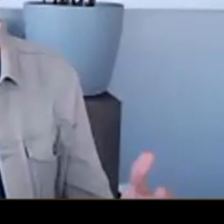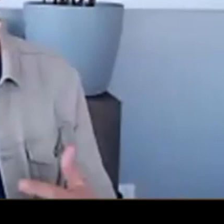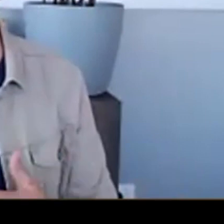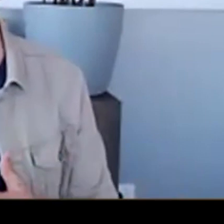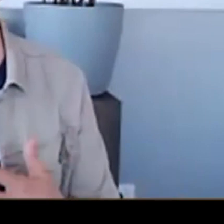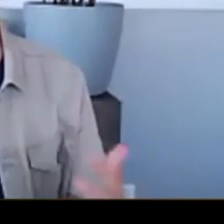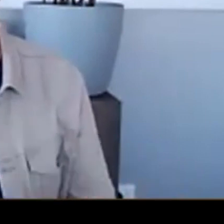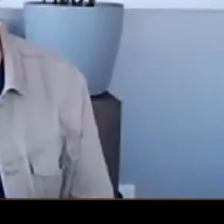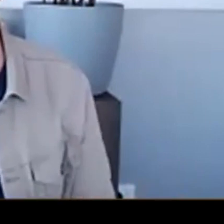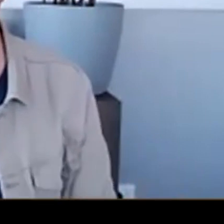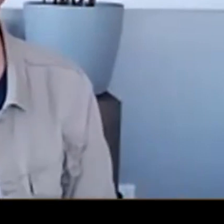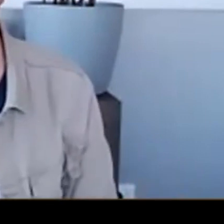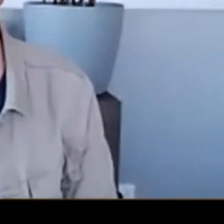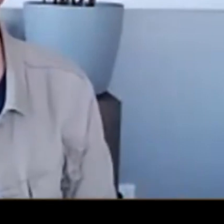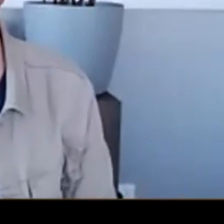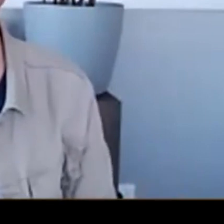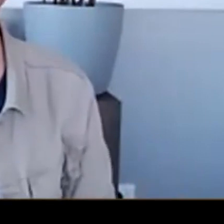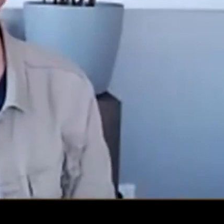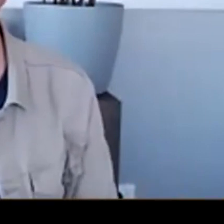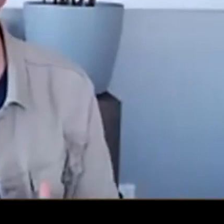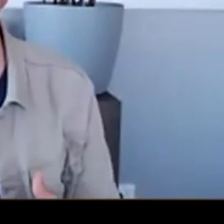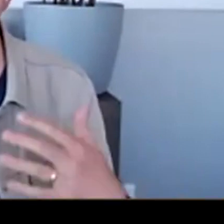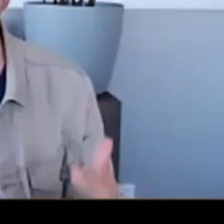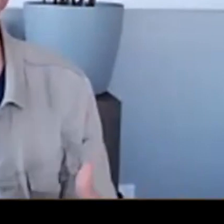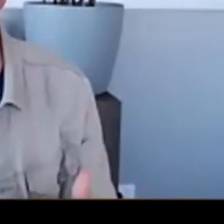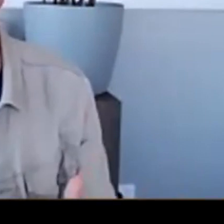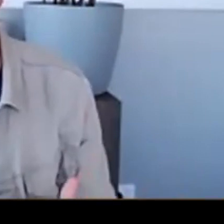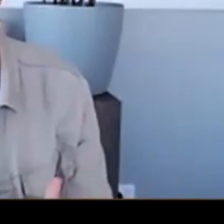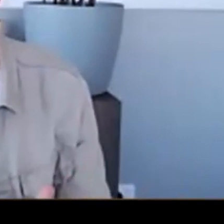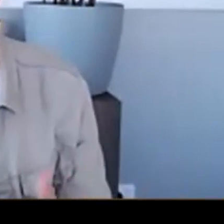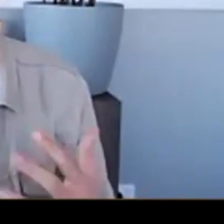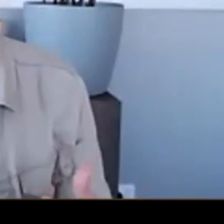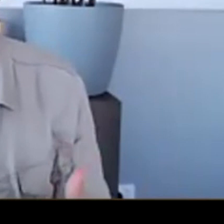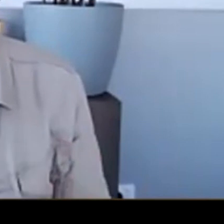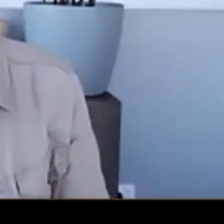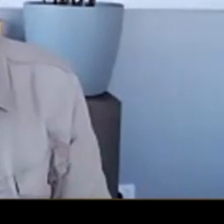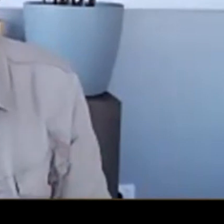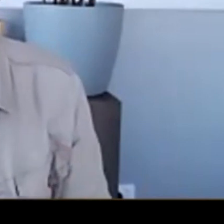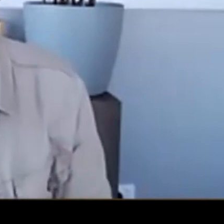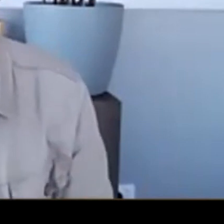is part of Remarkable Insights and it's called that Disability Inclusion is good for the